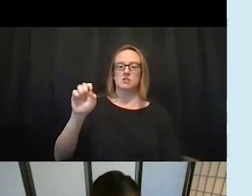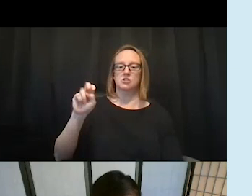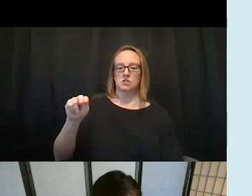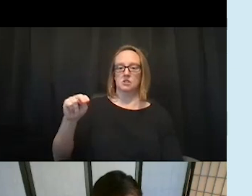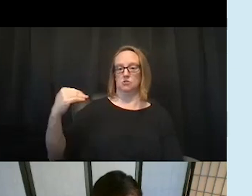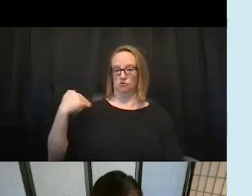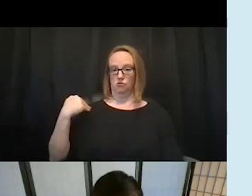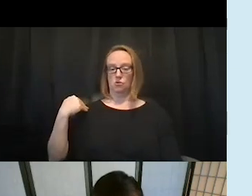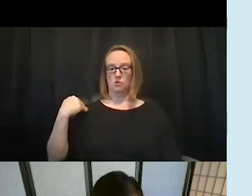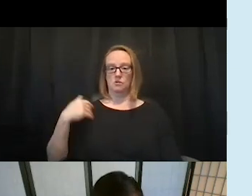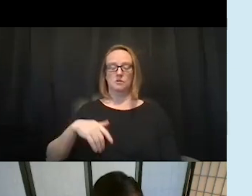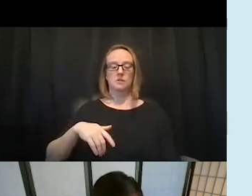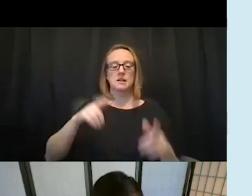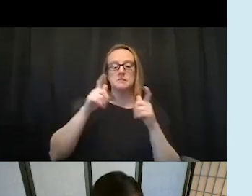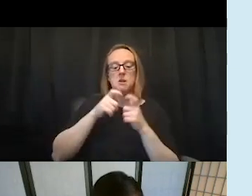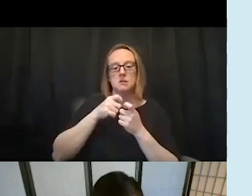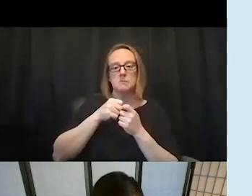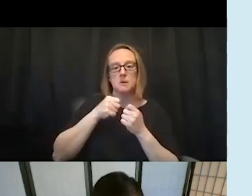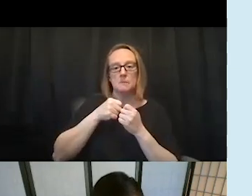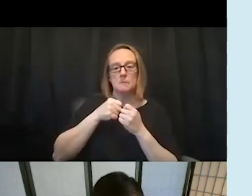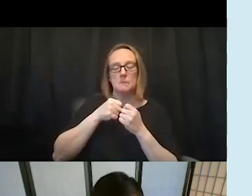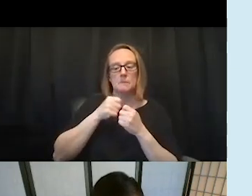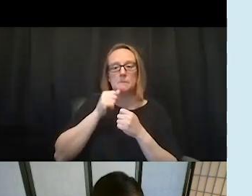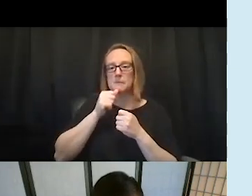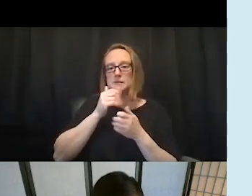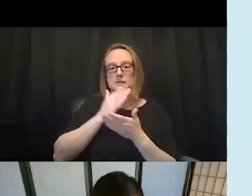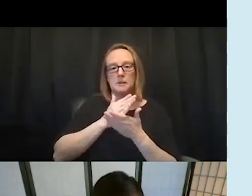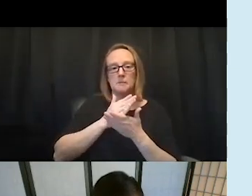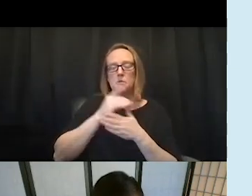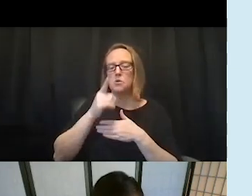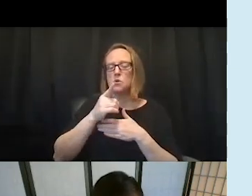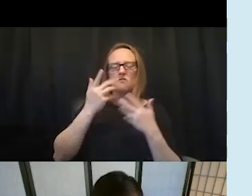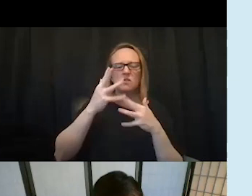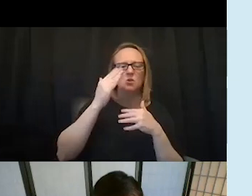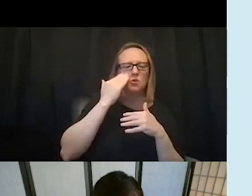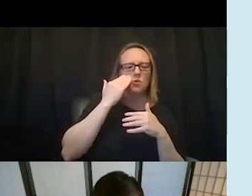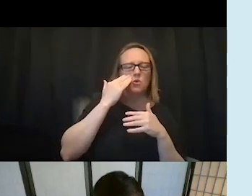"The smallest pop unstopped what you knew and forgot in this knife joint caught"